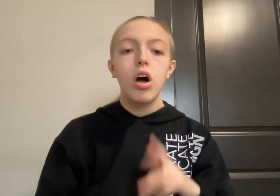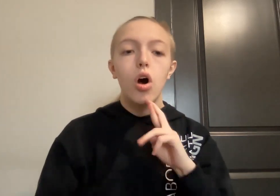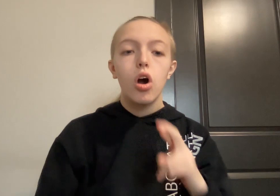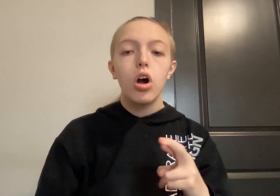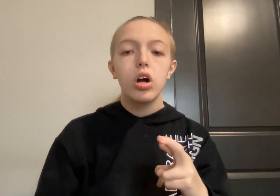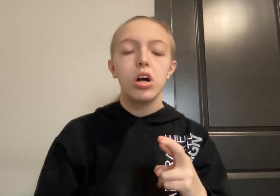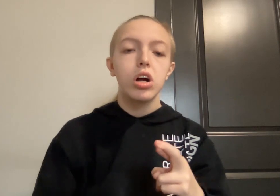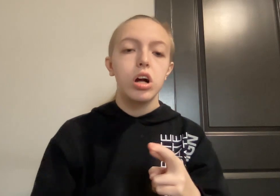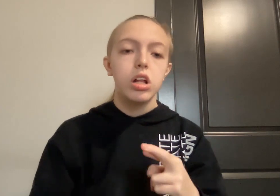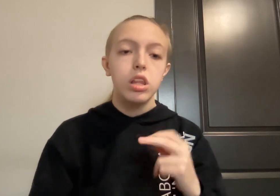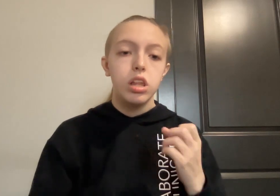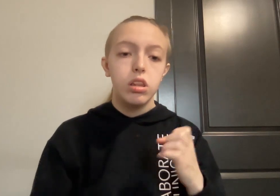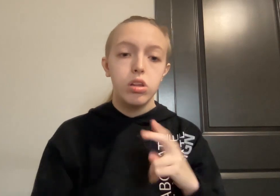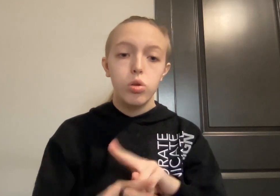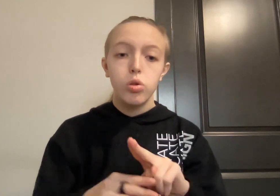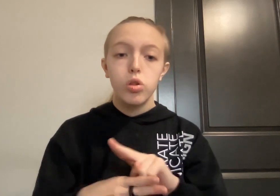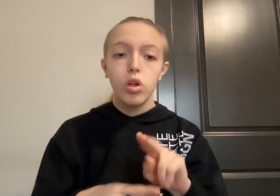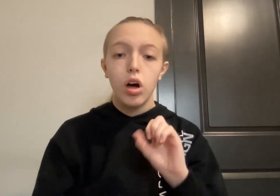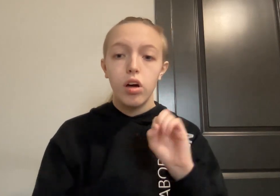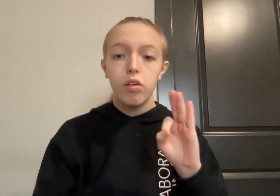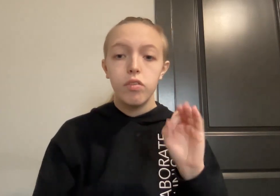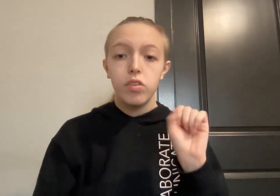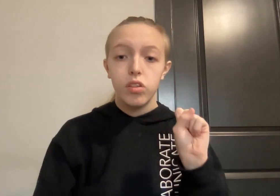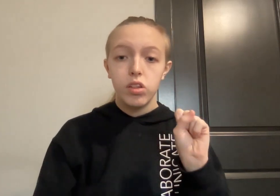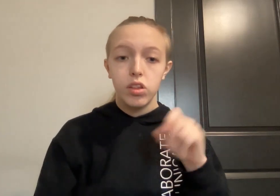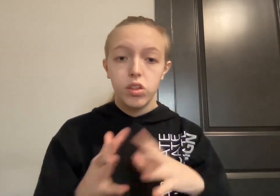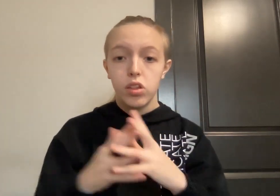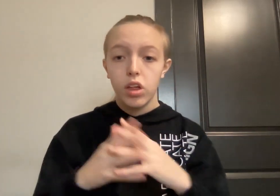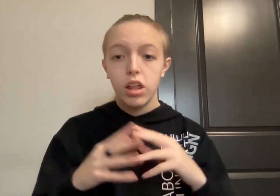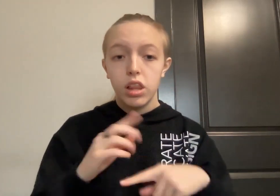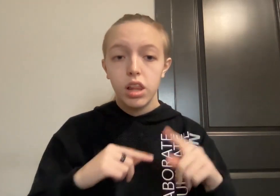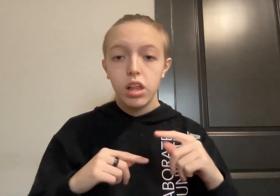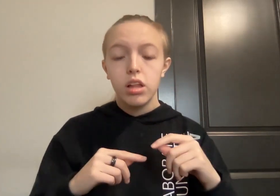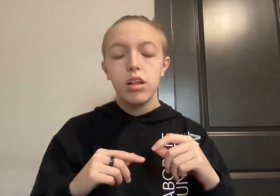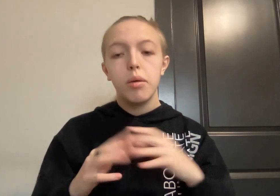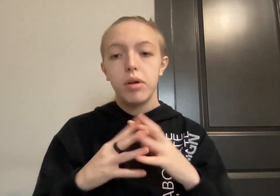are the use of sign language,